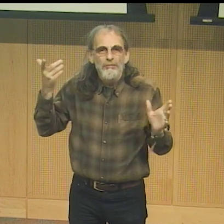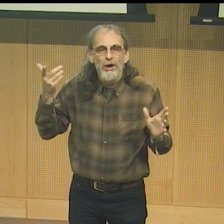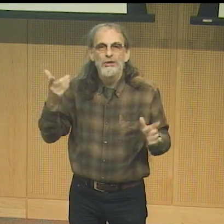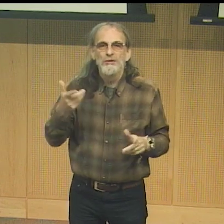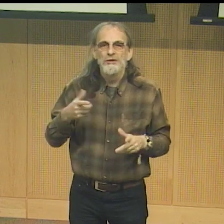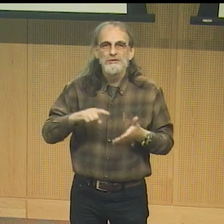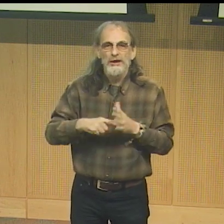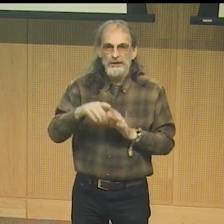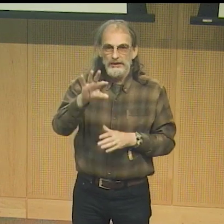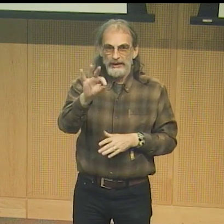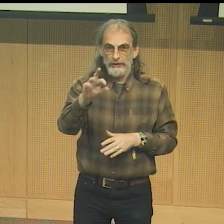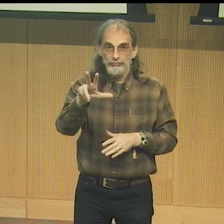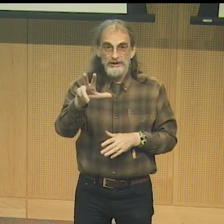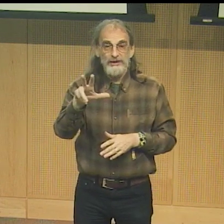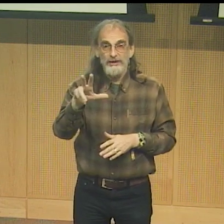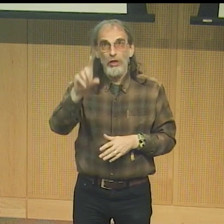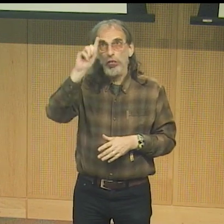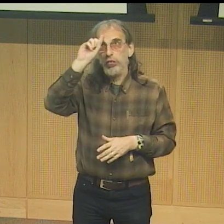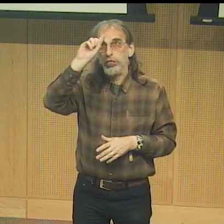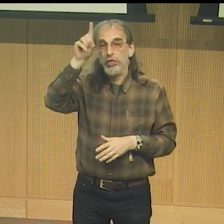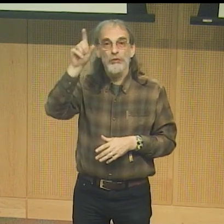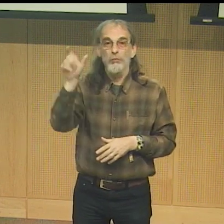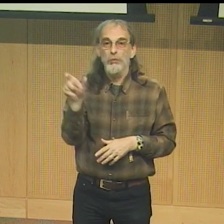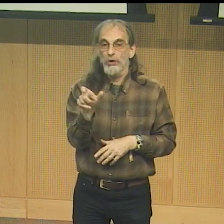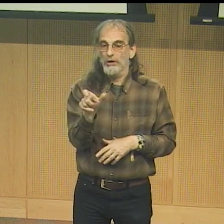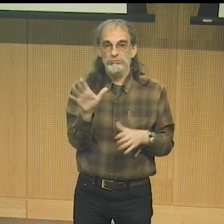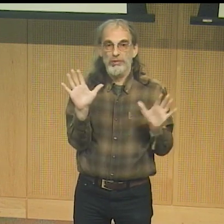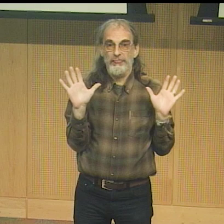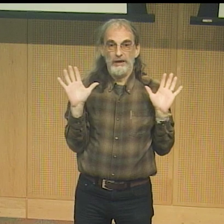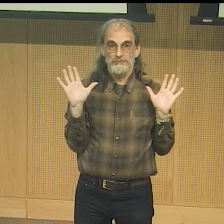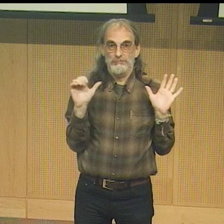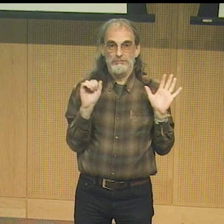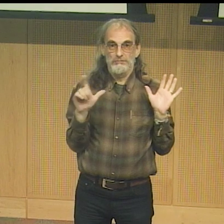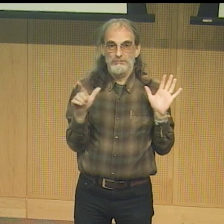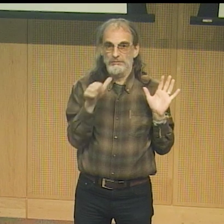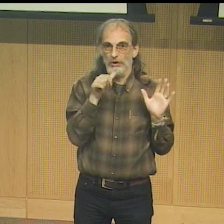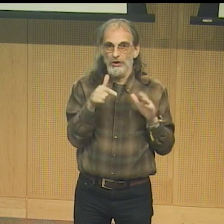unfamiliar with it, it was first coined by me in 1993.